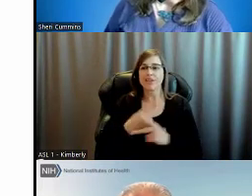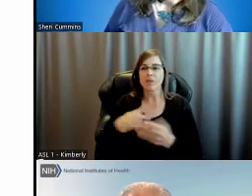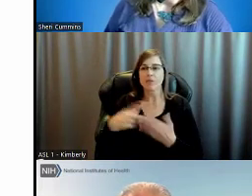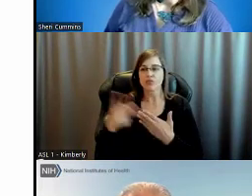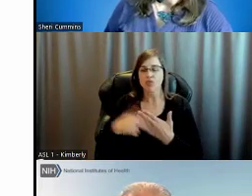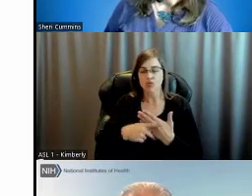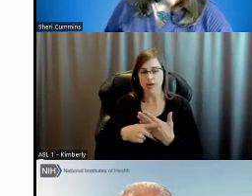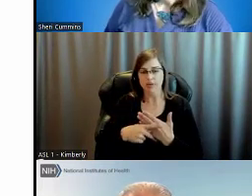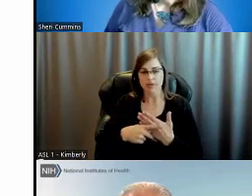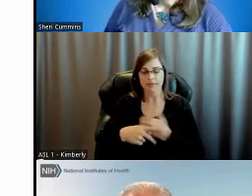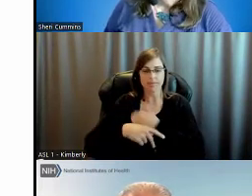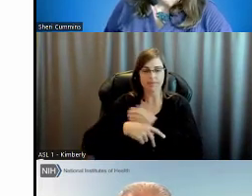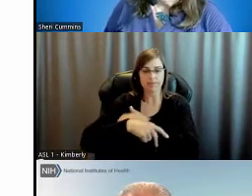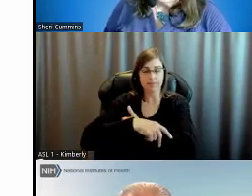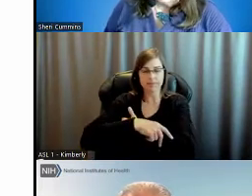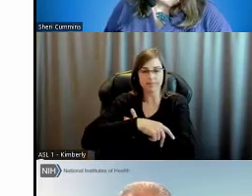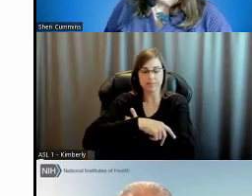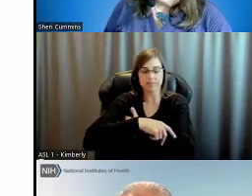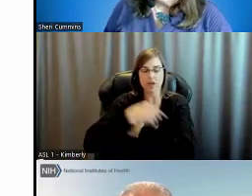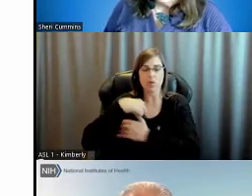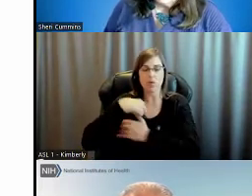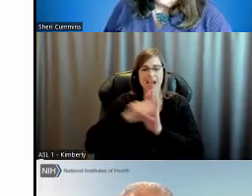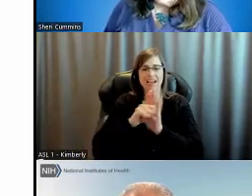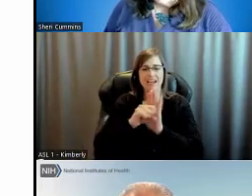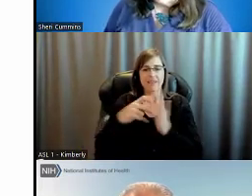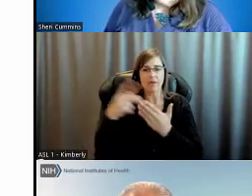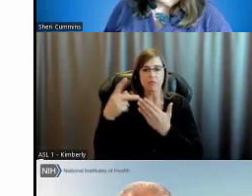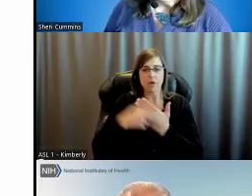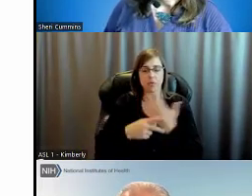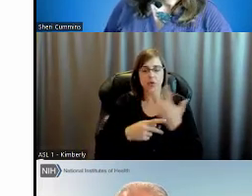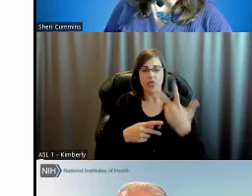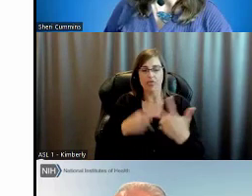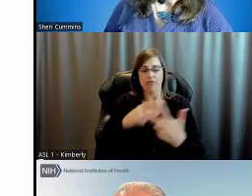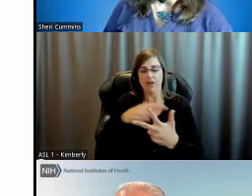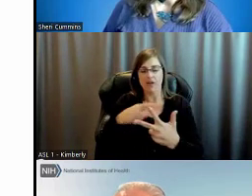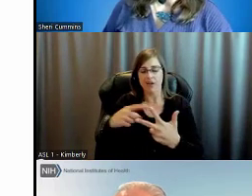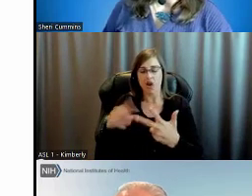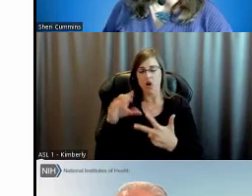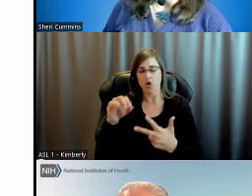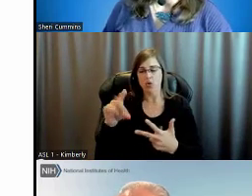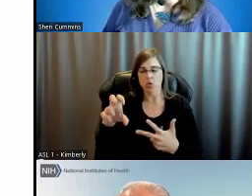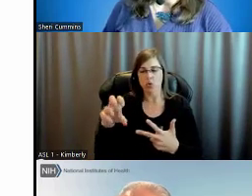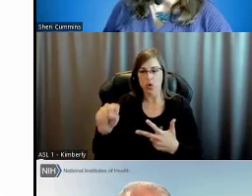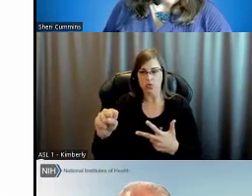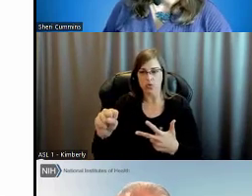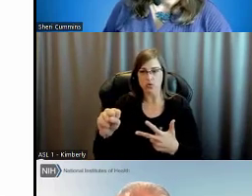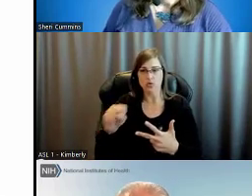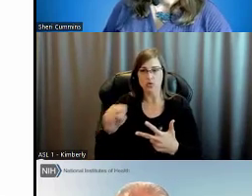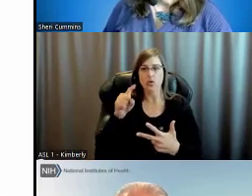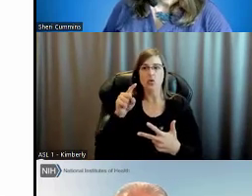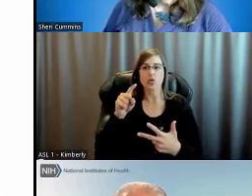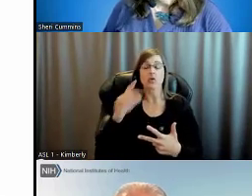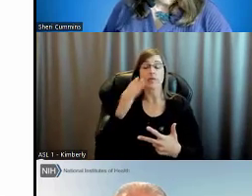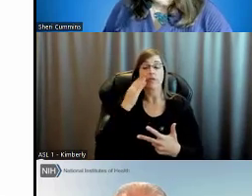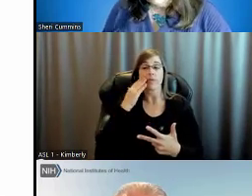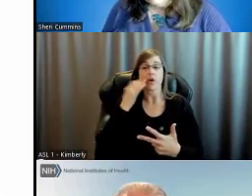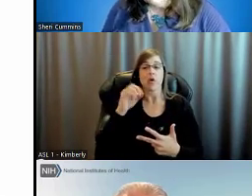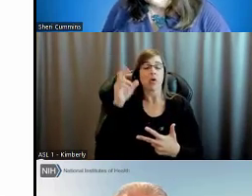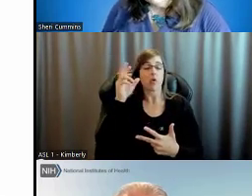And we identify these programs by three character activity codes. So you are probably familiar or have heard of an R01.